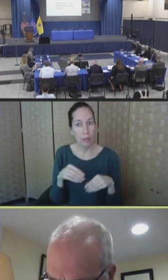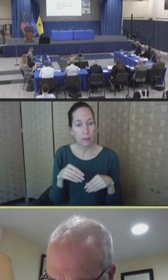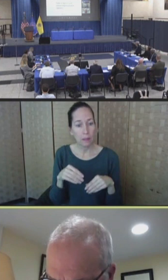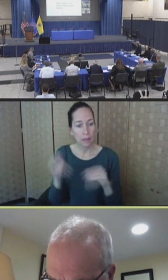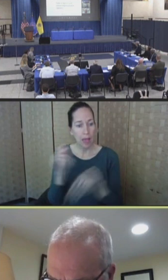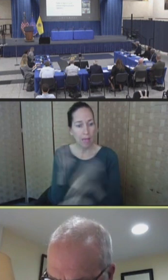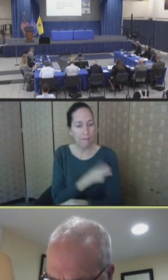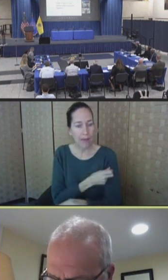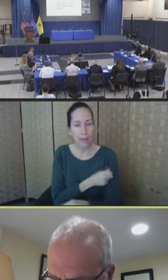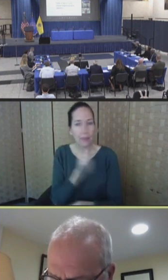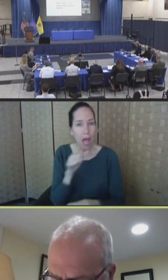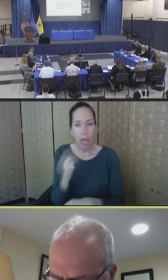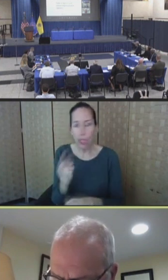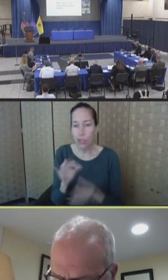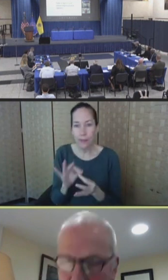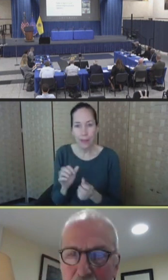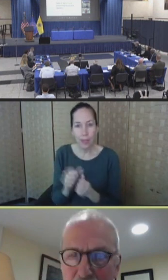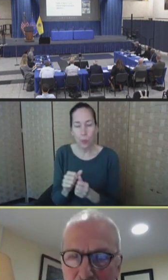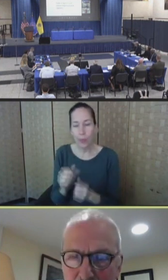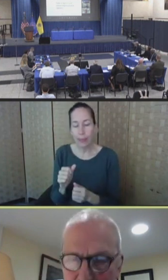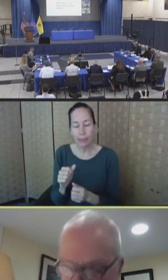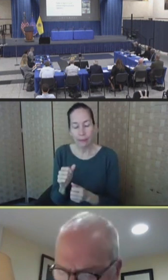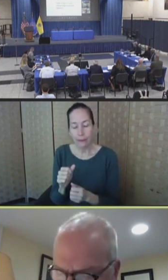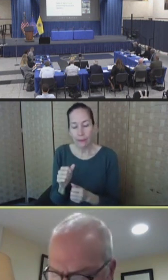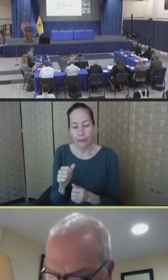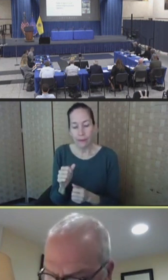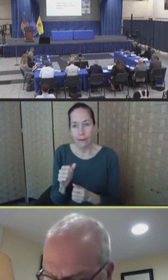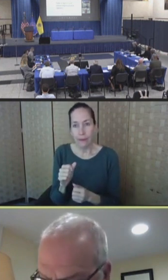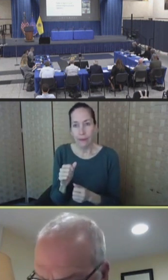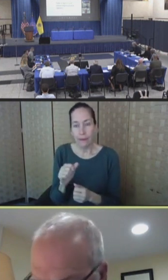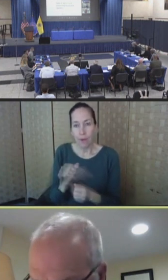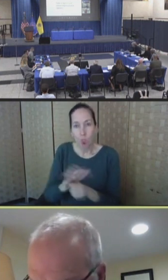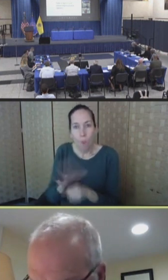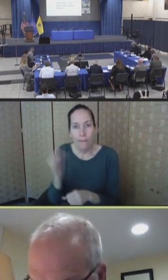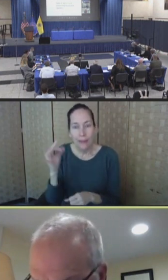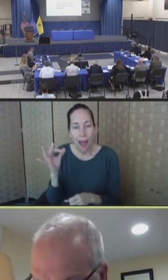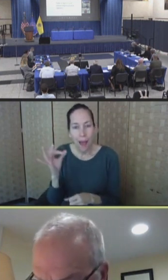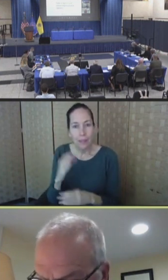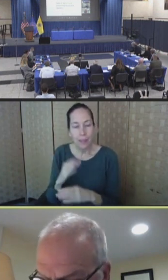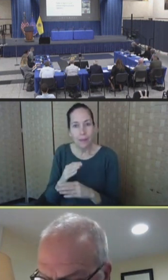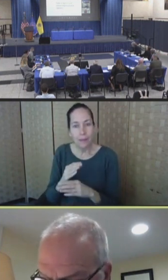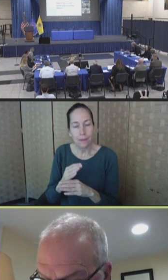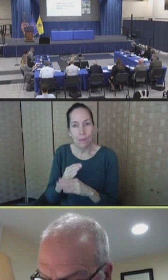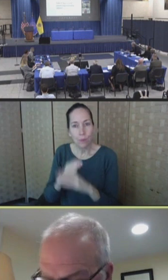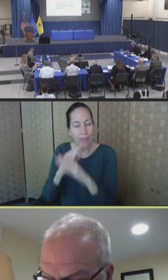it really is related to neurologic disease prevention. A project called Partnering for